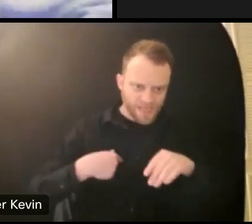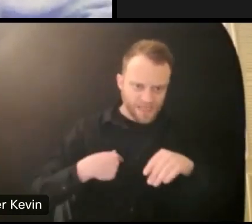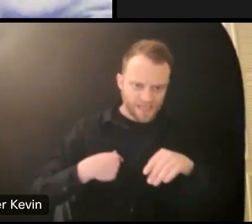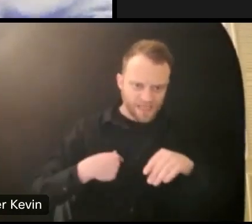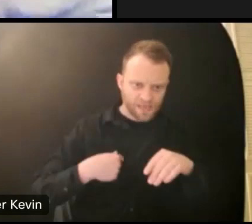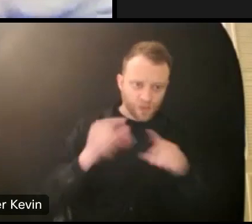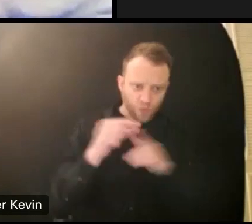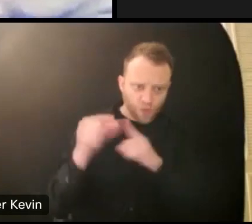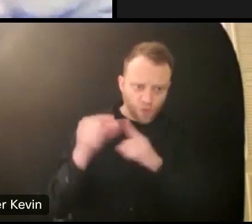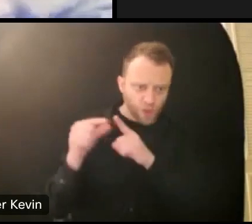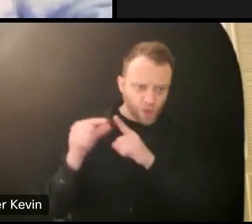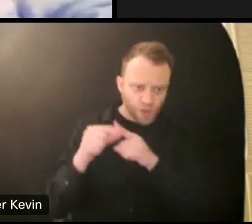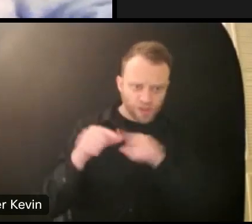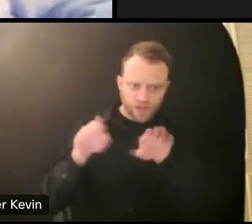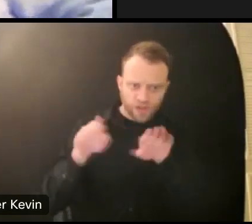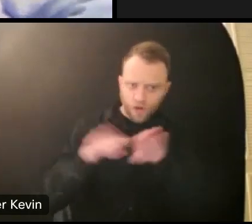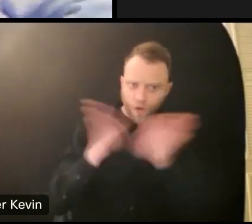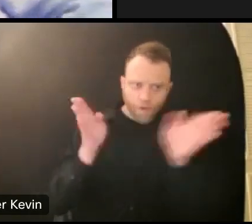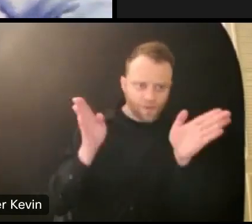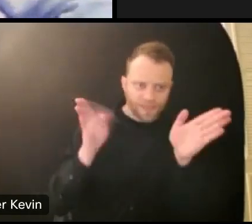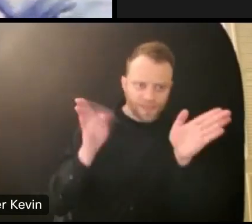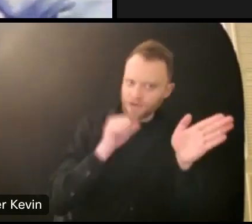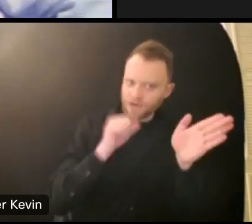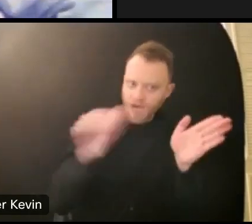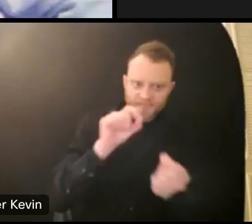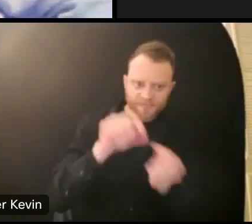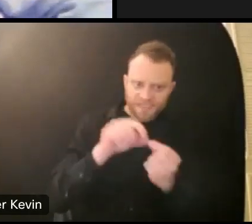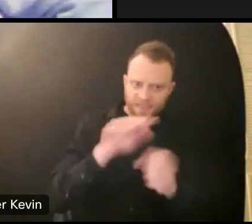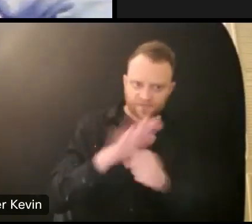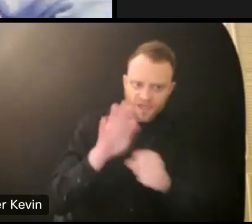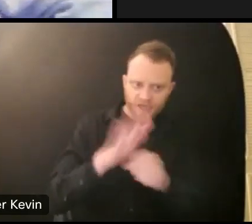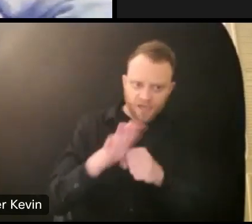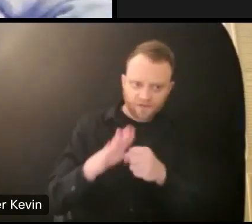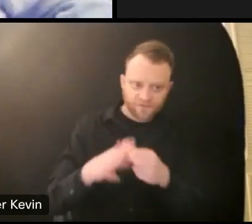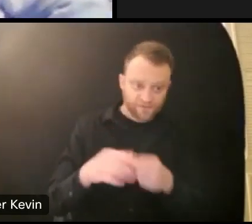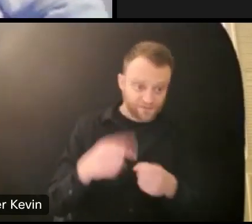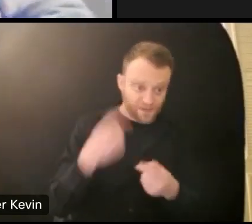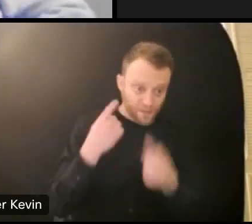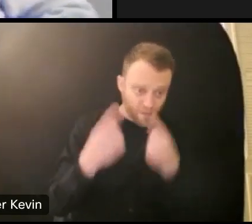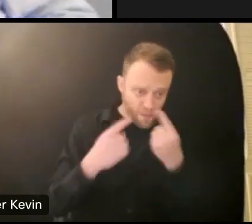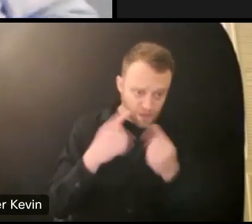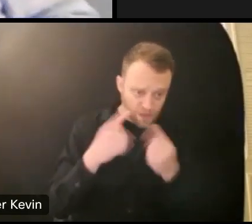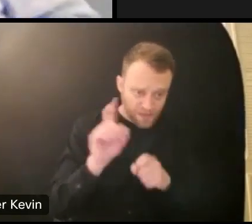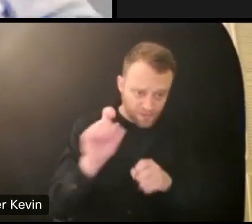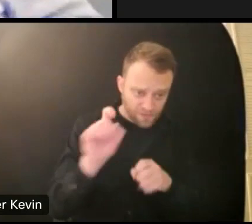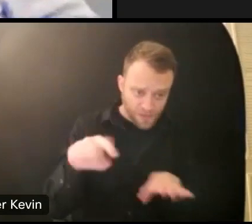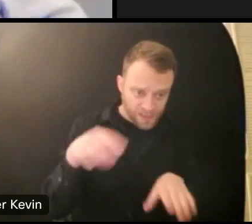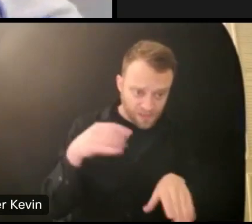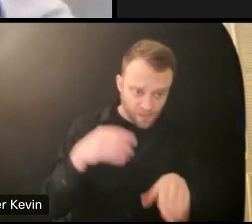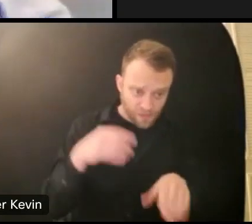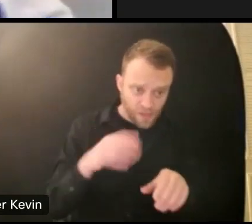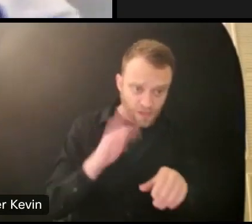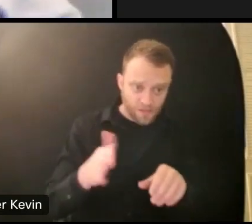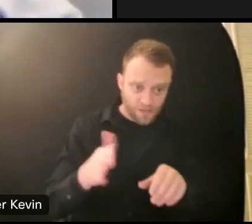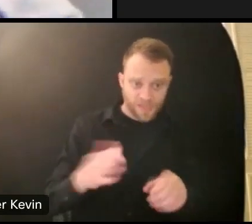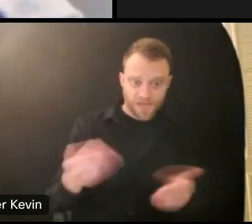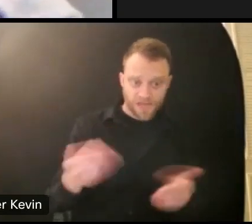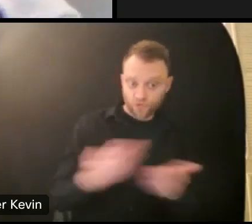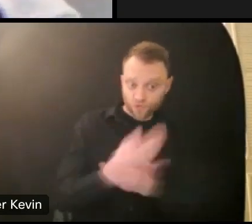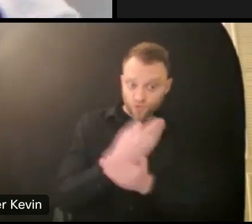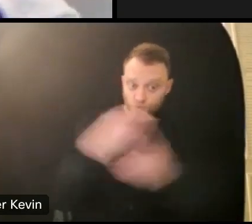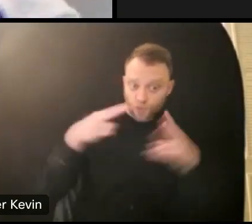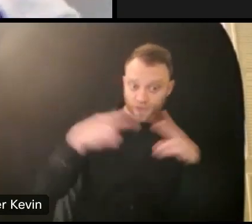to be some reassessment of the information that you're giving and conveying to new Commissioners.